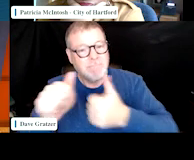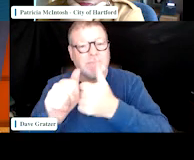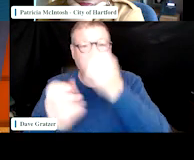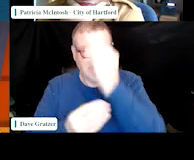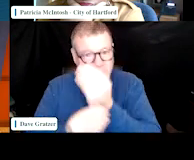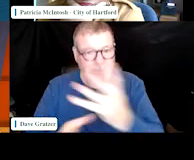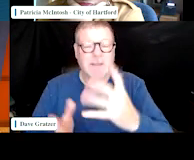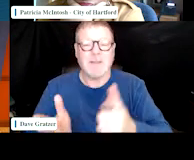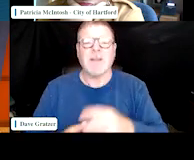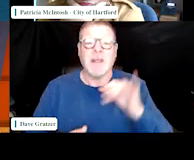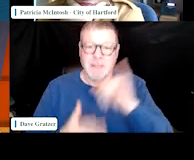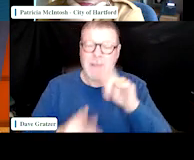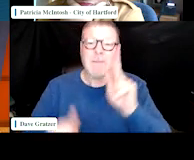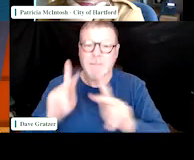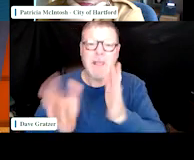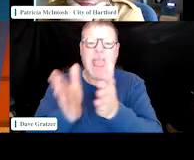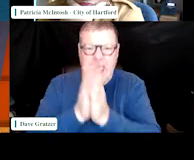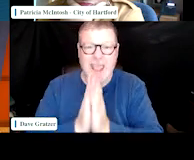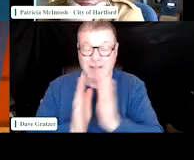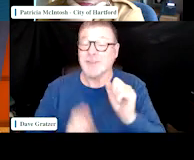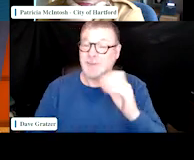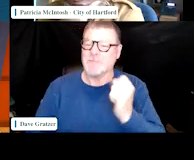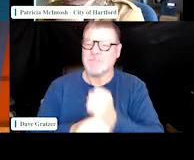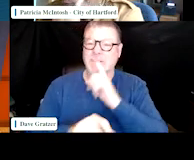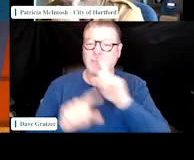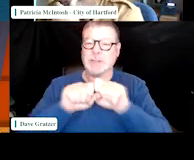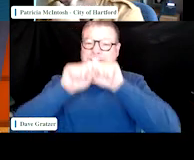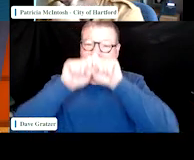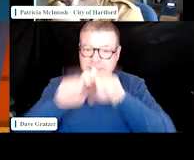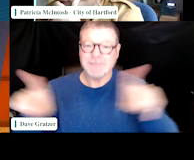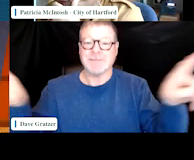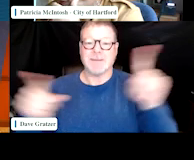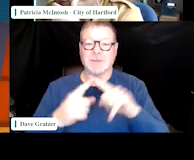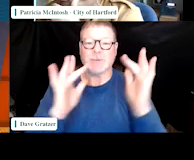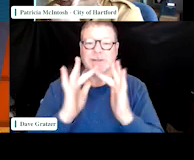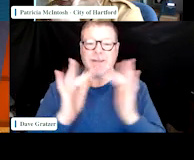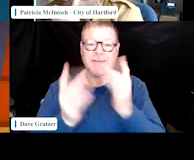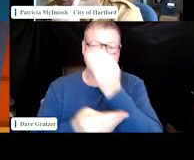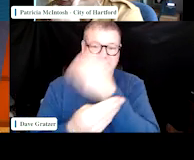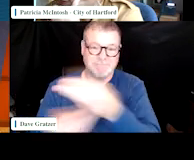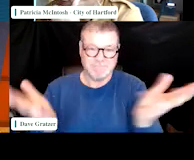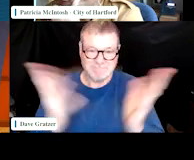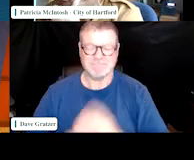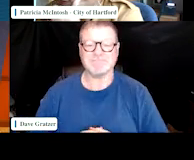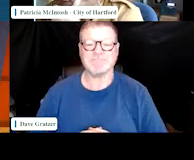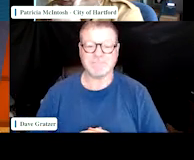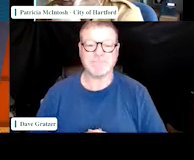that folks are asking for, so we'll make sure that the contact informations are out and available for everyone.